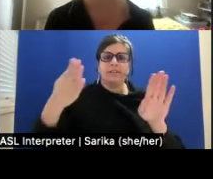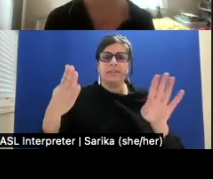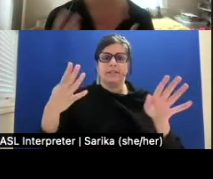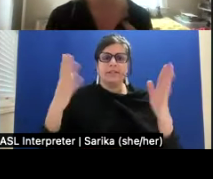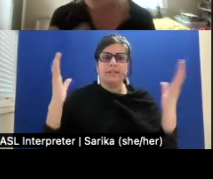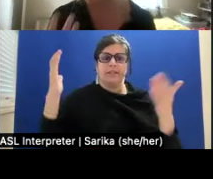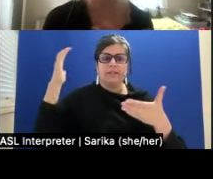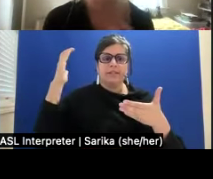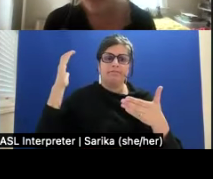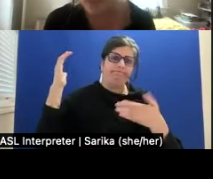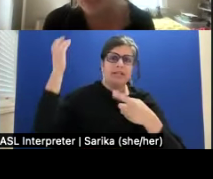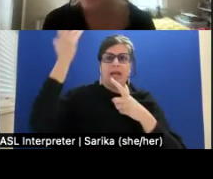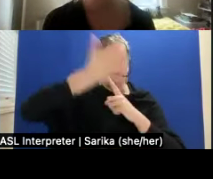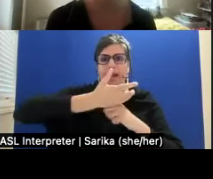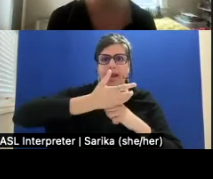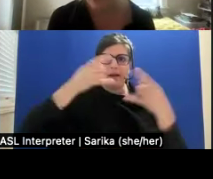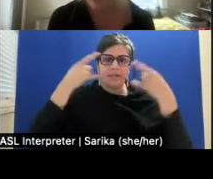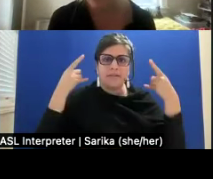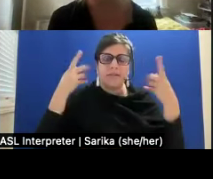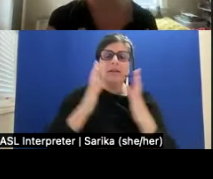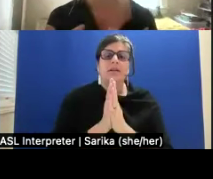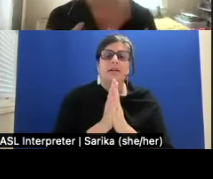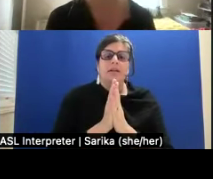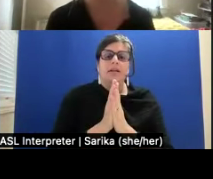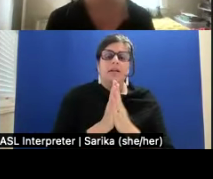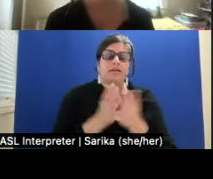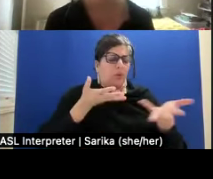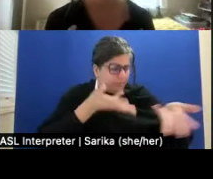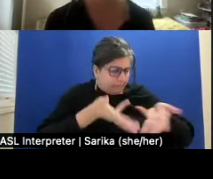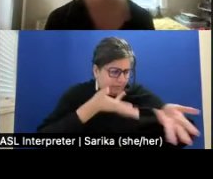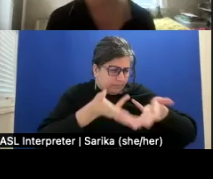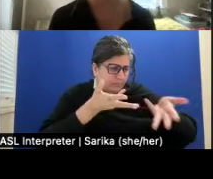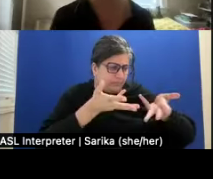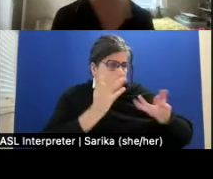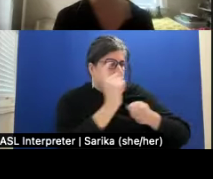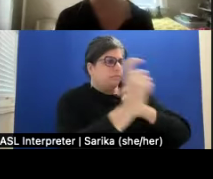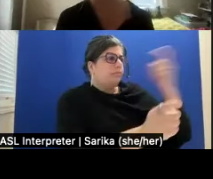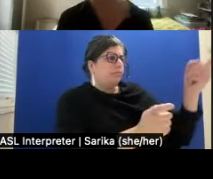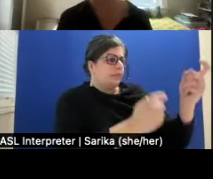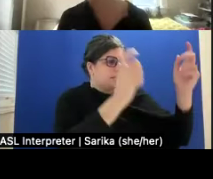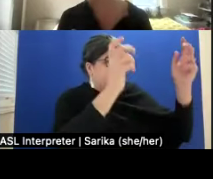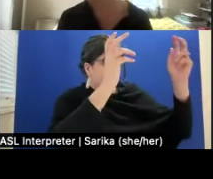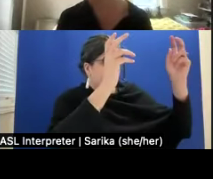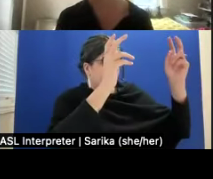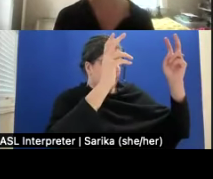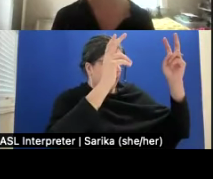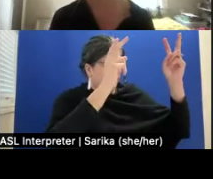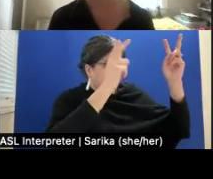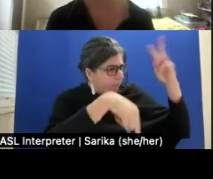and grappling with and giving mercy and judgment. This is,